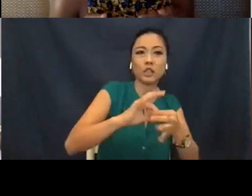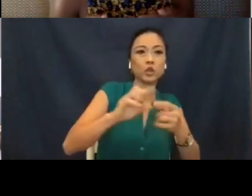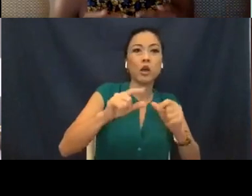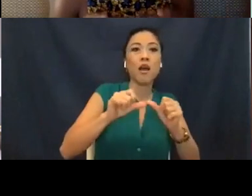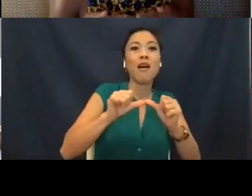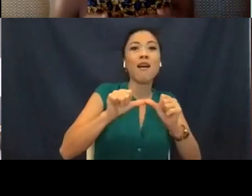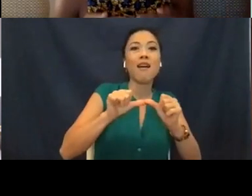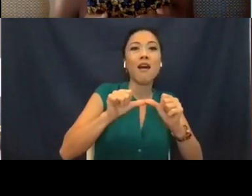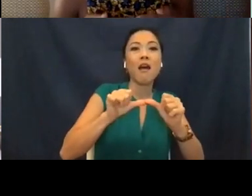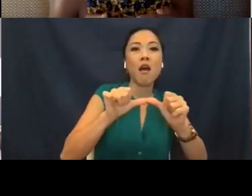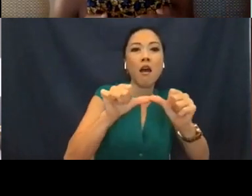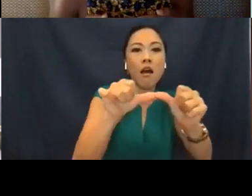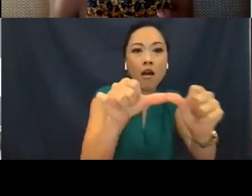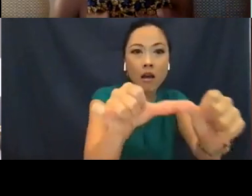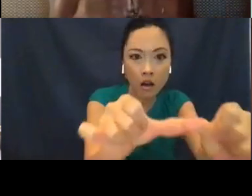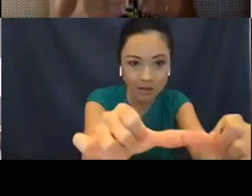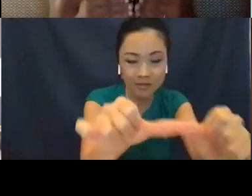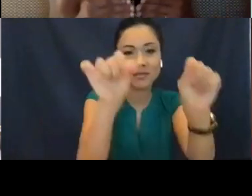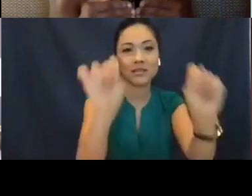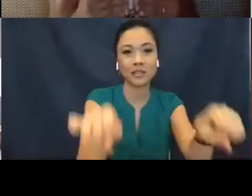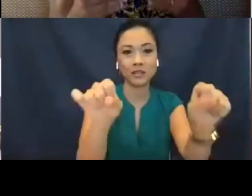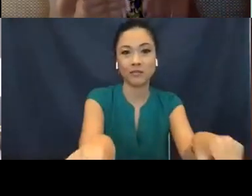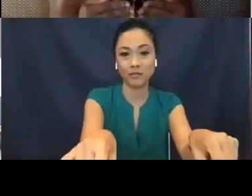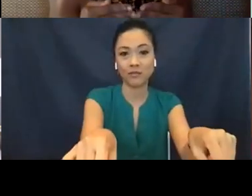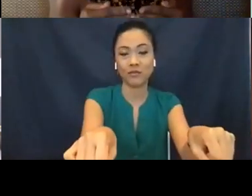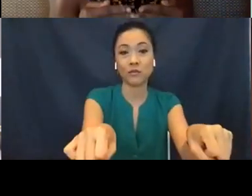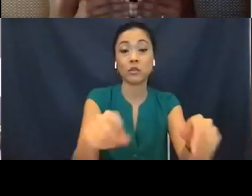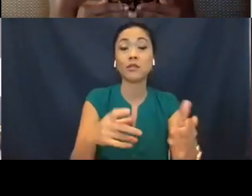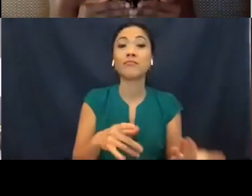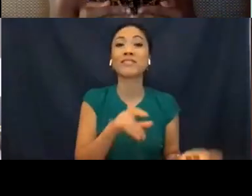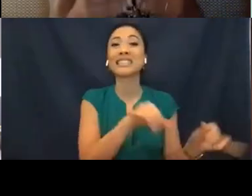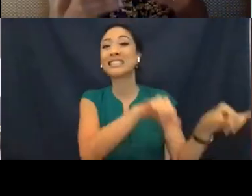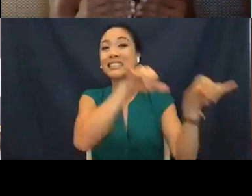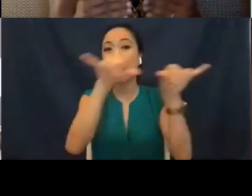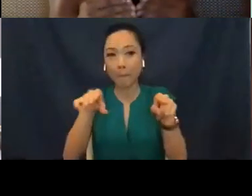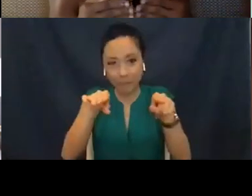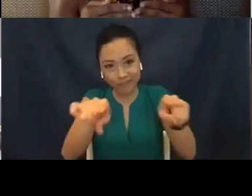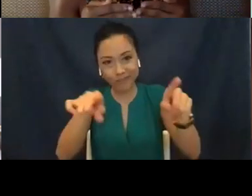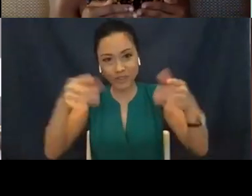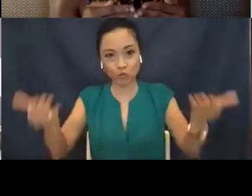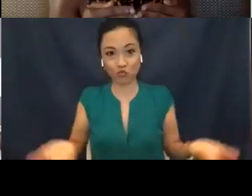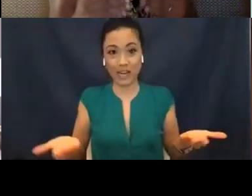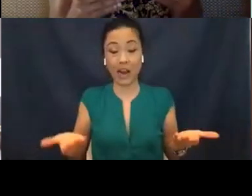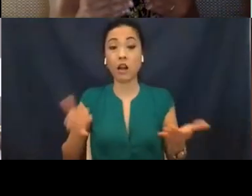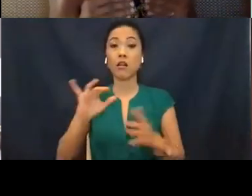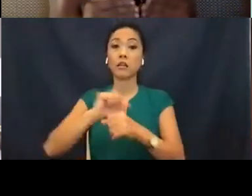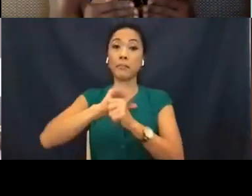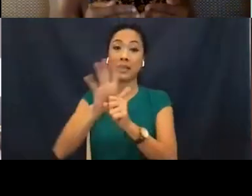that we are also wrestling with that is equally killing American people is our issue with